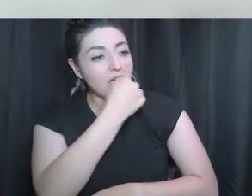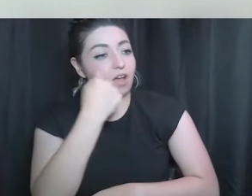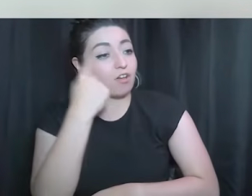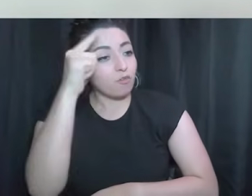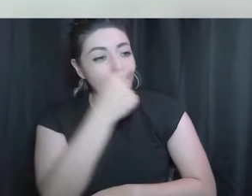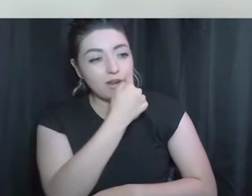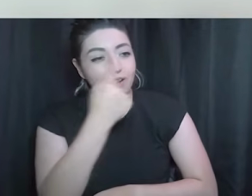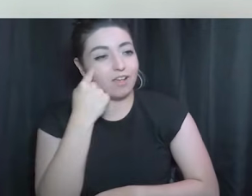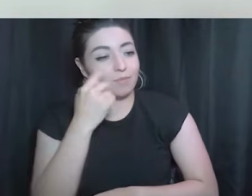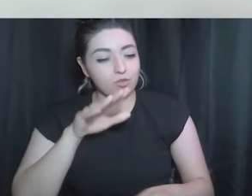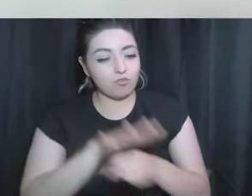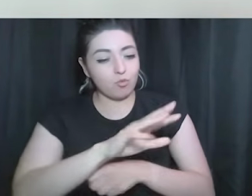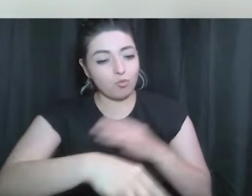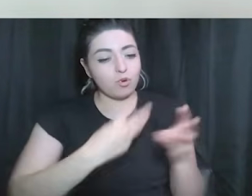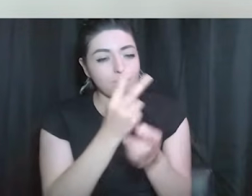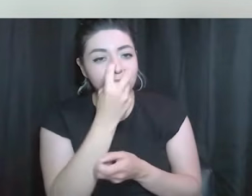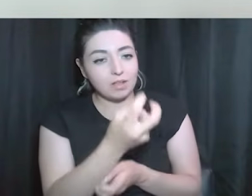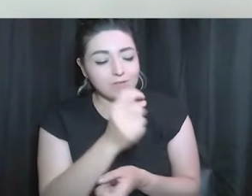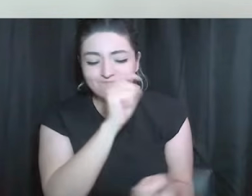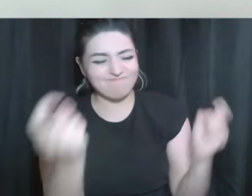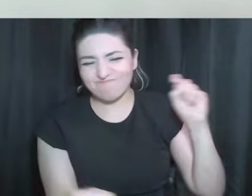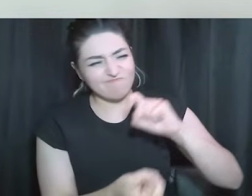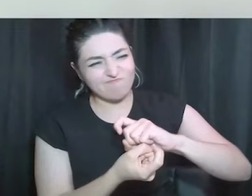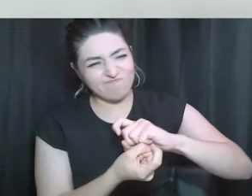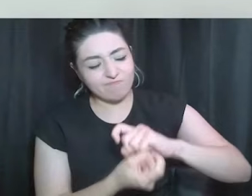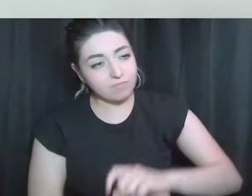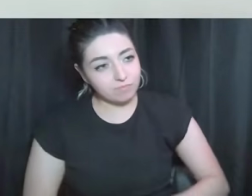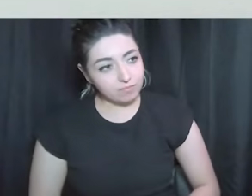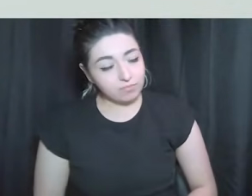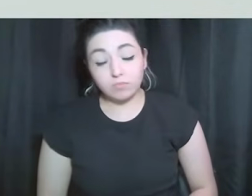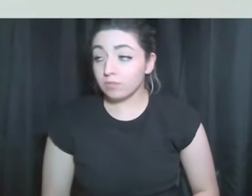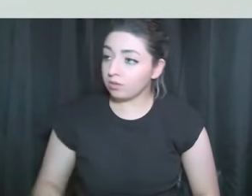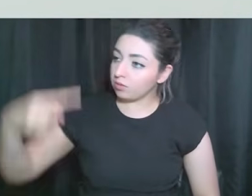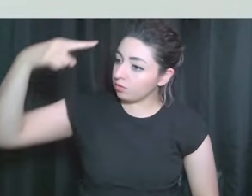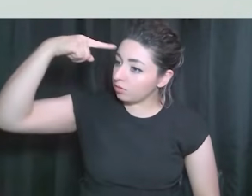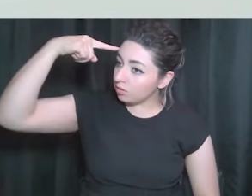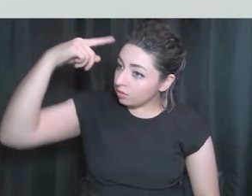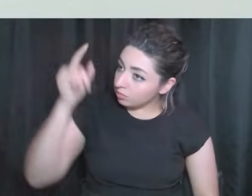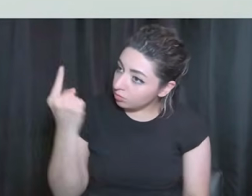"An eye for an eye makes the whole world blind." Do you think he was right?